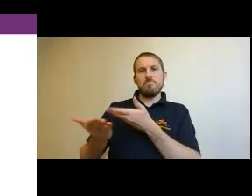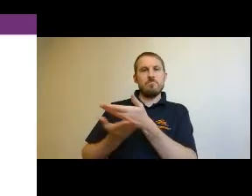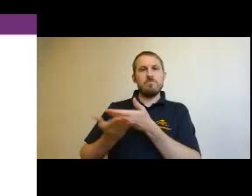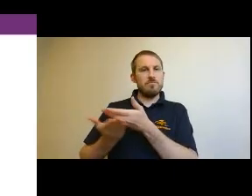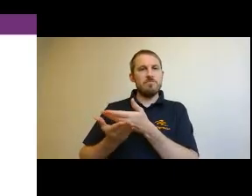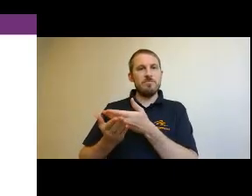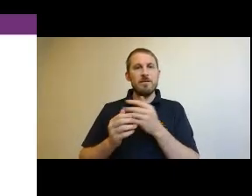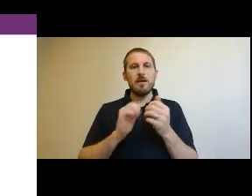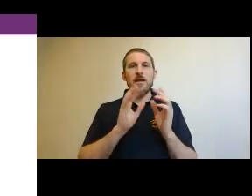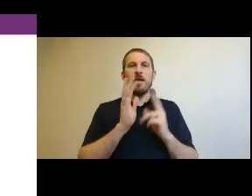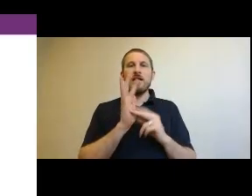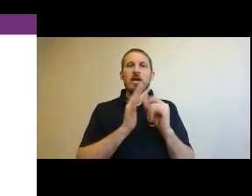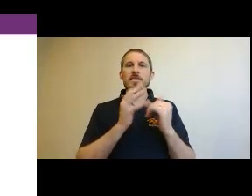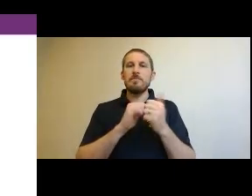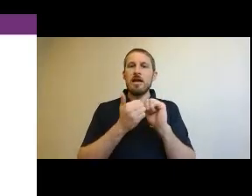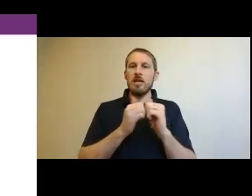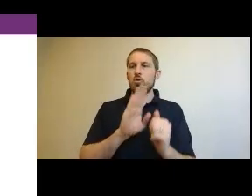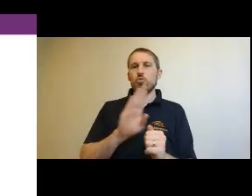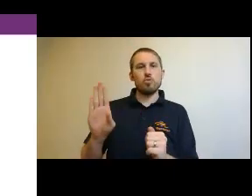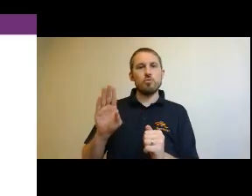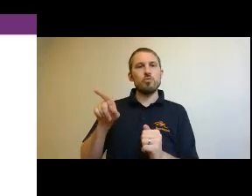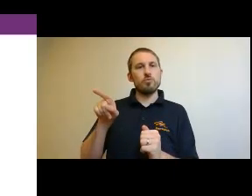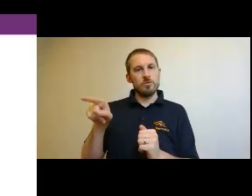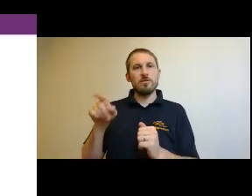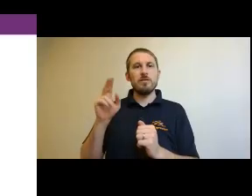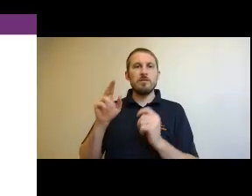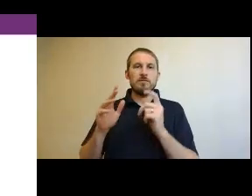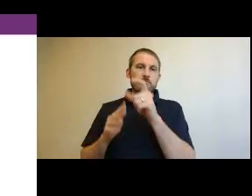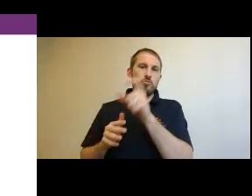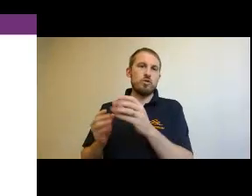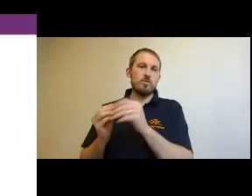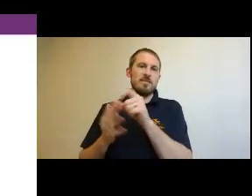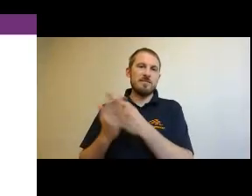It's not a formal NDIS plan and it doesn't include funding.